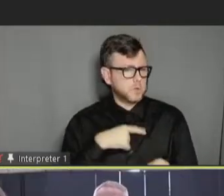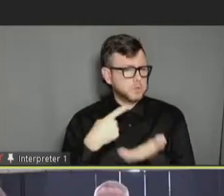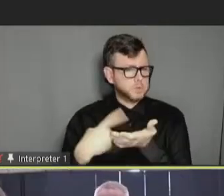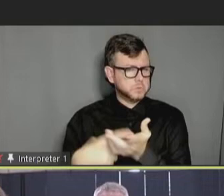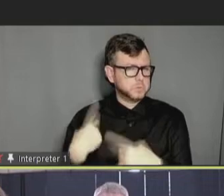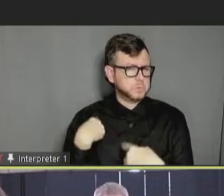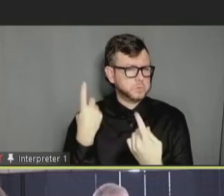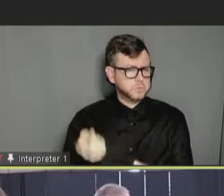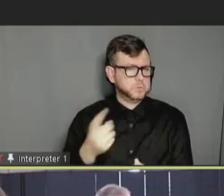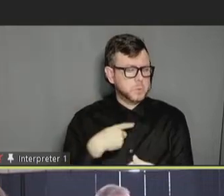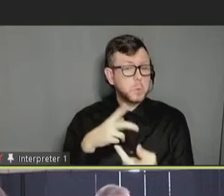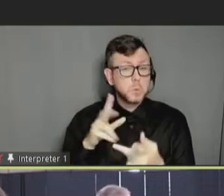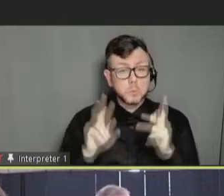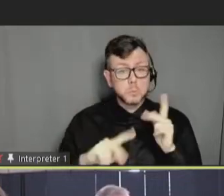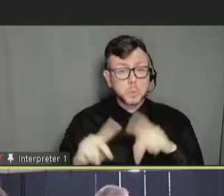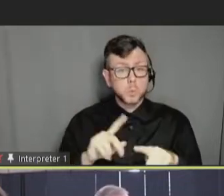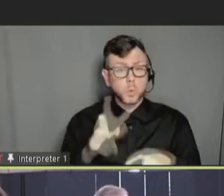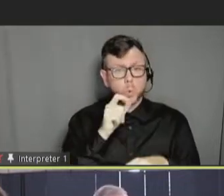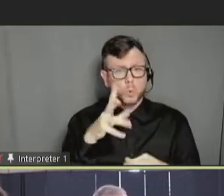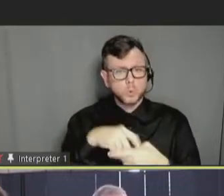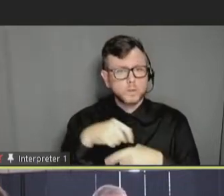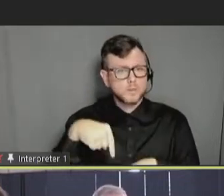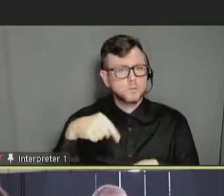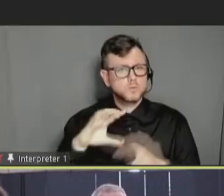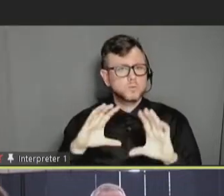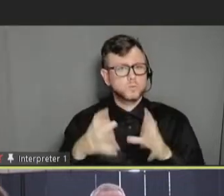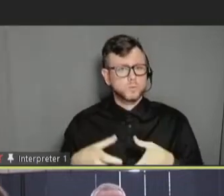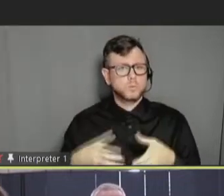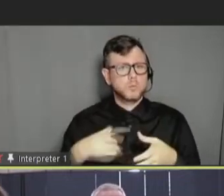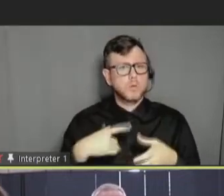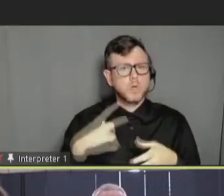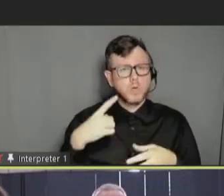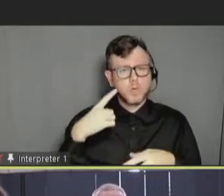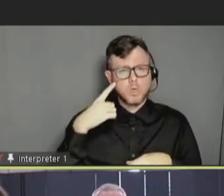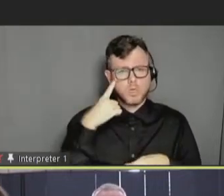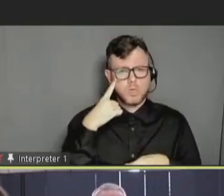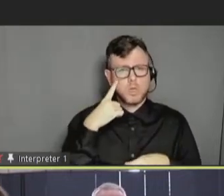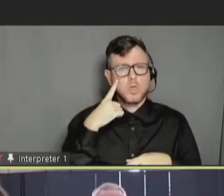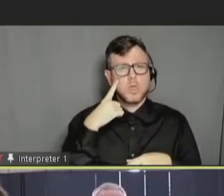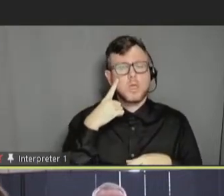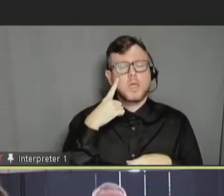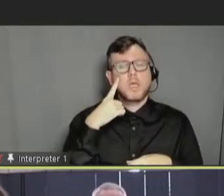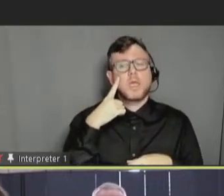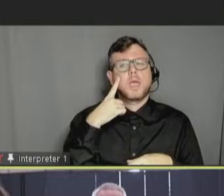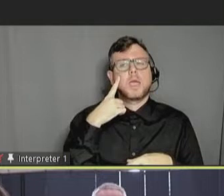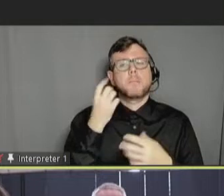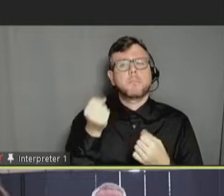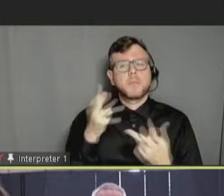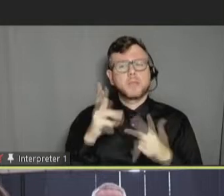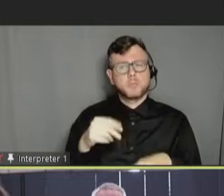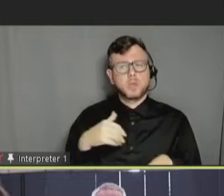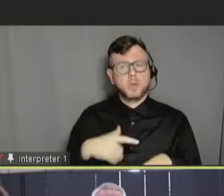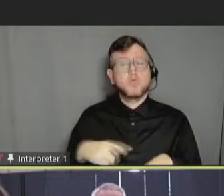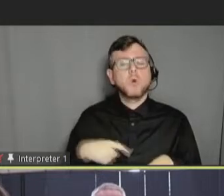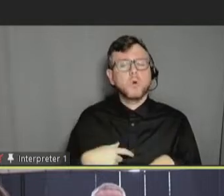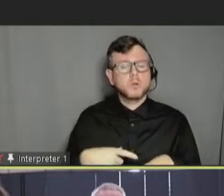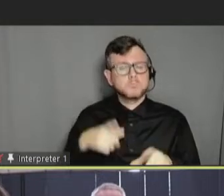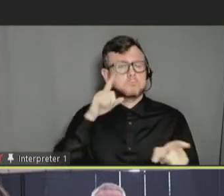a part of this group. I think that many would echo the need to continue to support our state